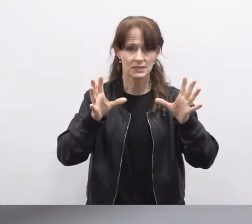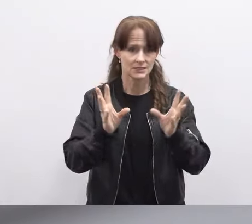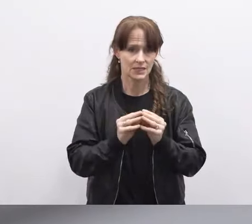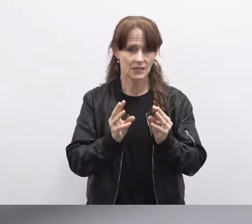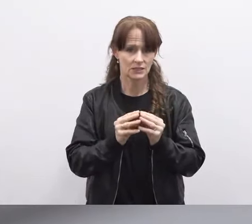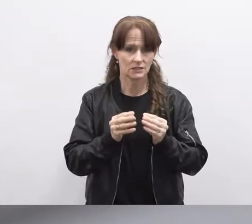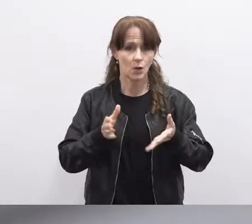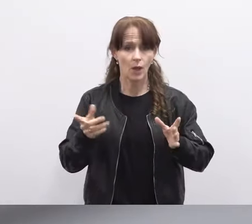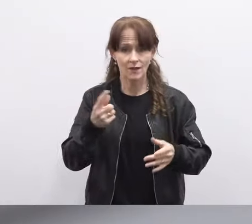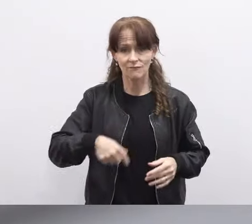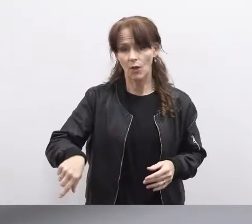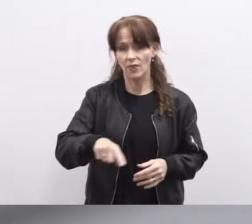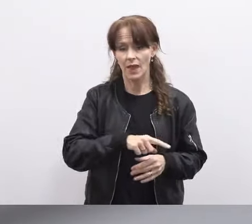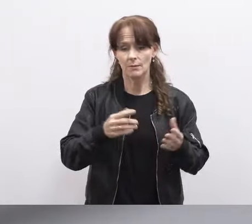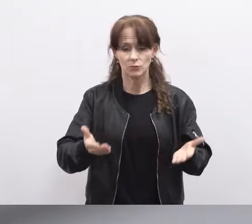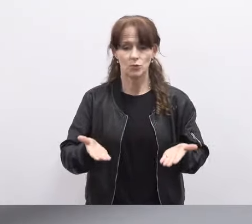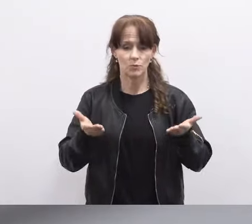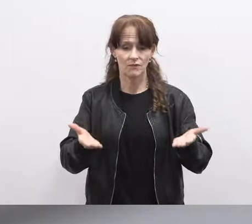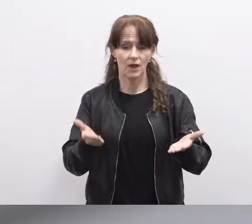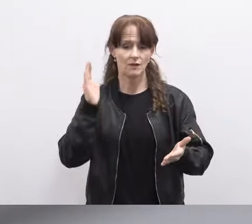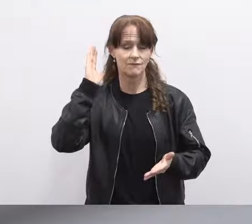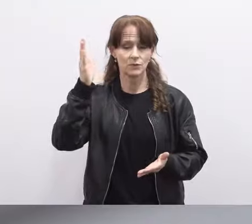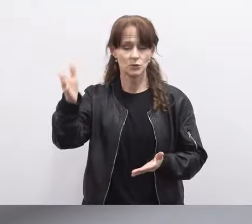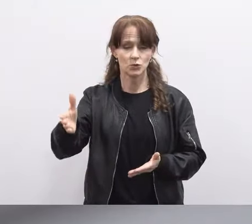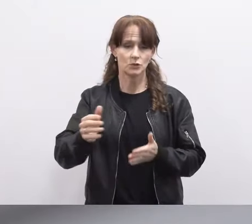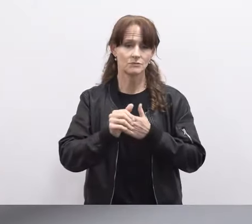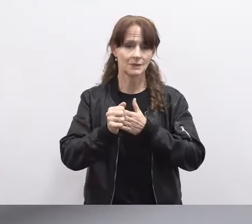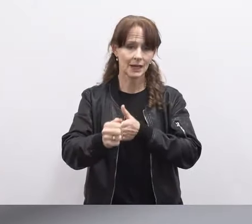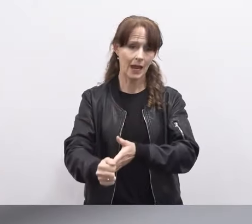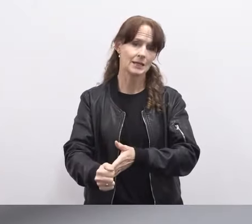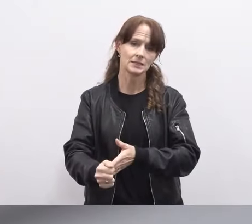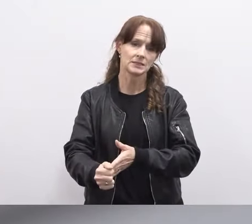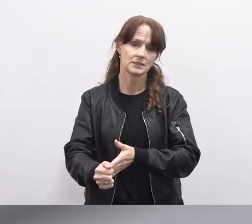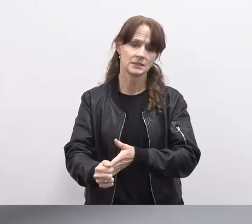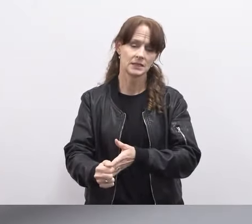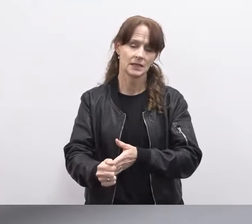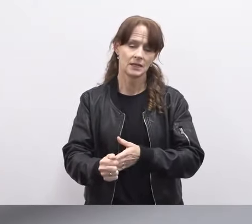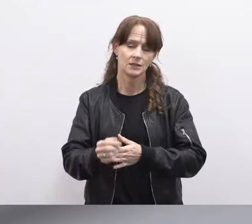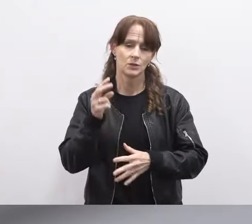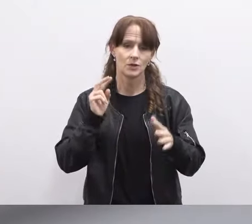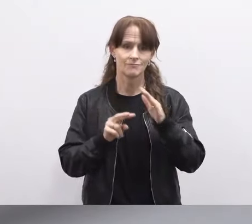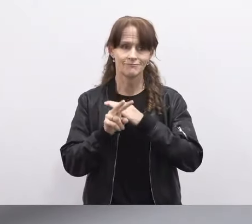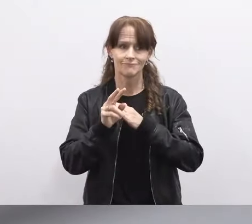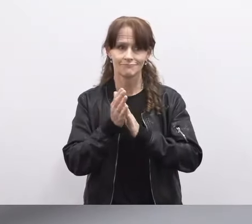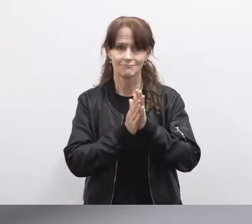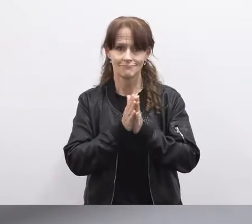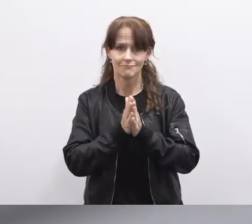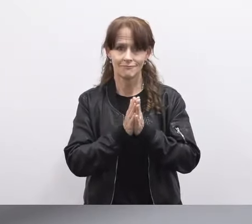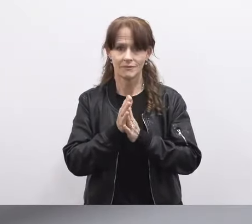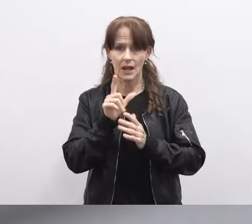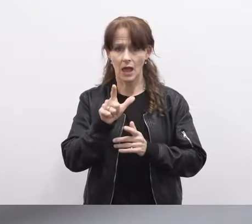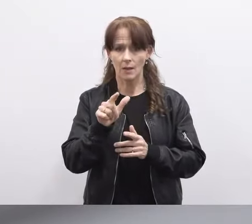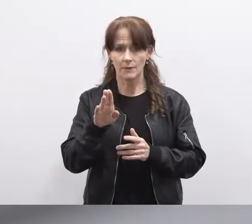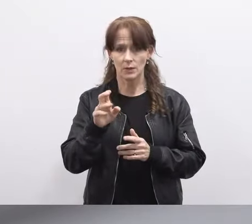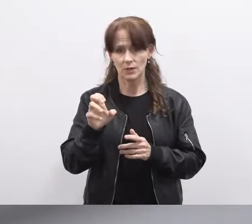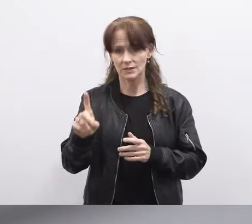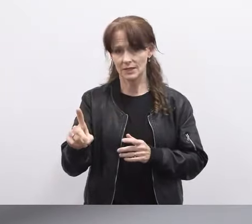for them to provide future guidance to the aspirations of Long Beach Unified School District.